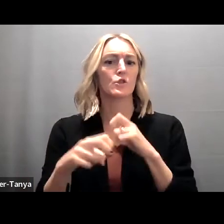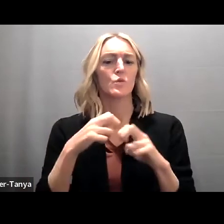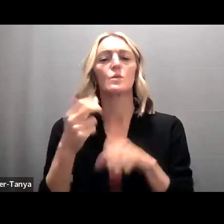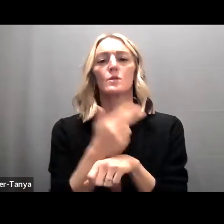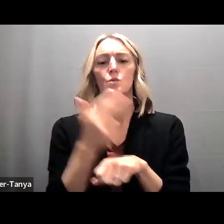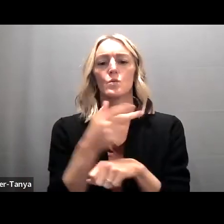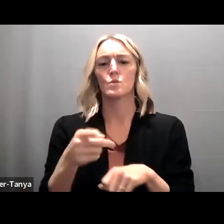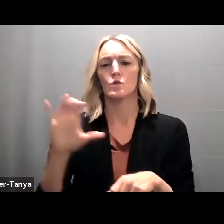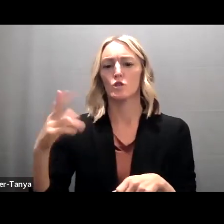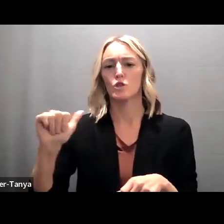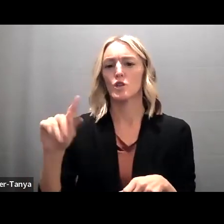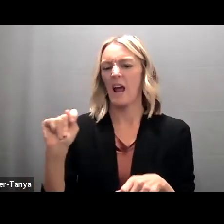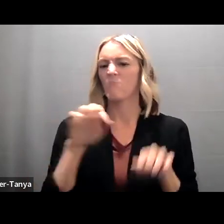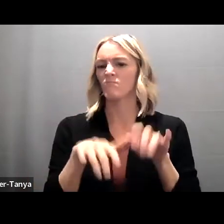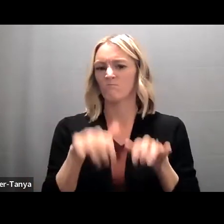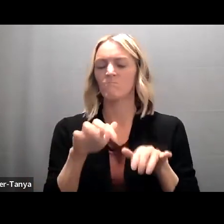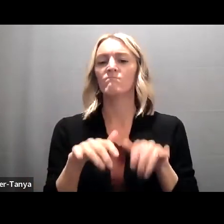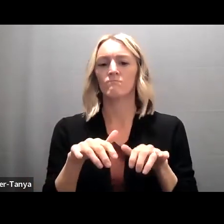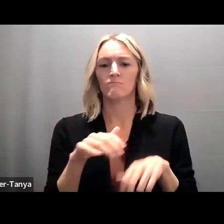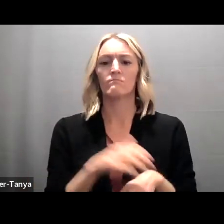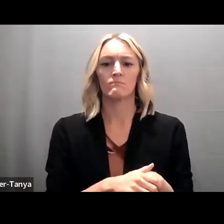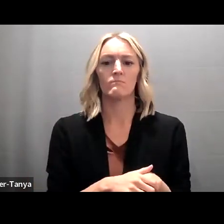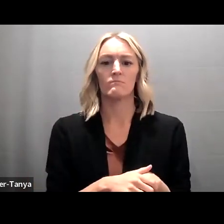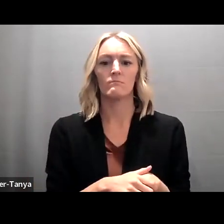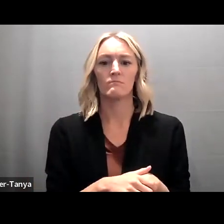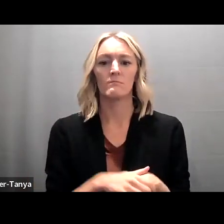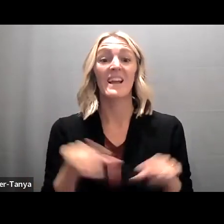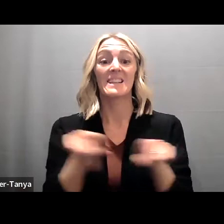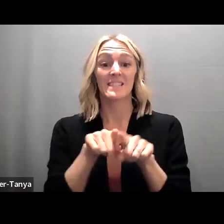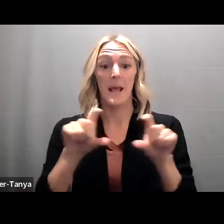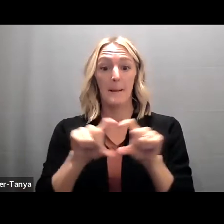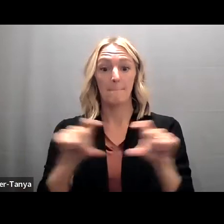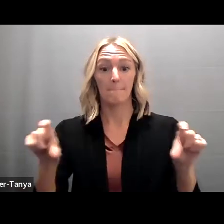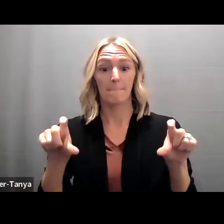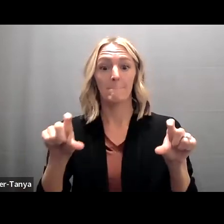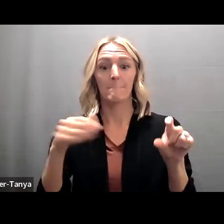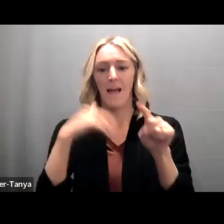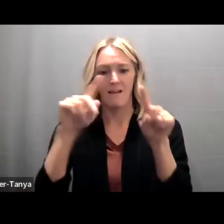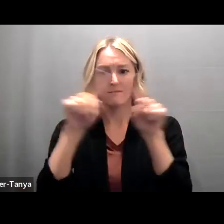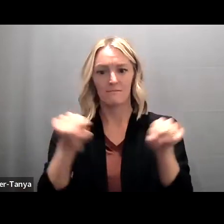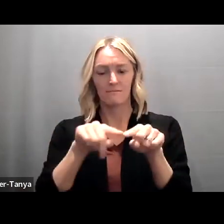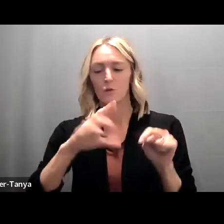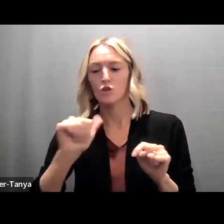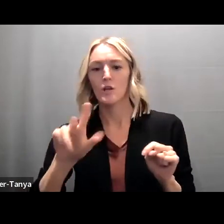You can use the word bubble and same menu bar. If you would like to turn chat feature off if you are using screen reader reader you